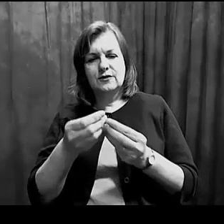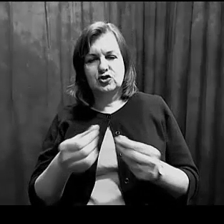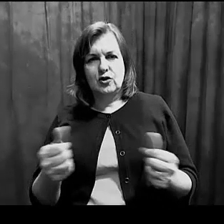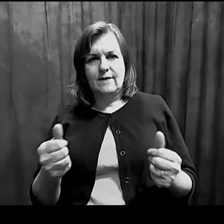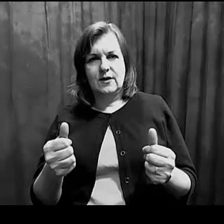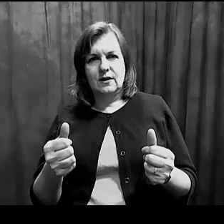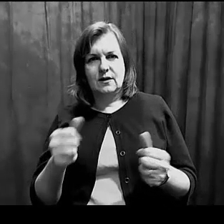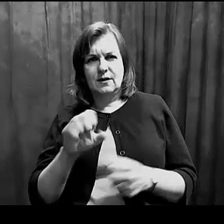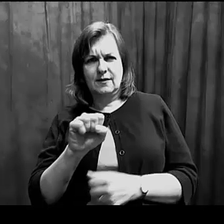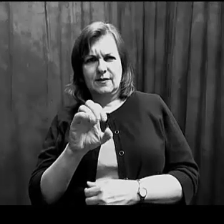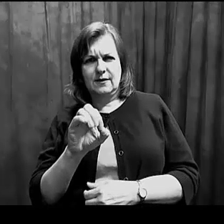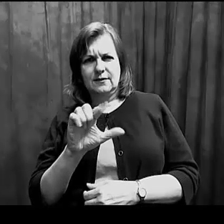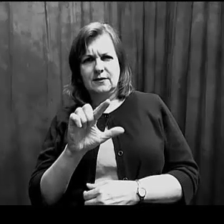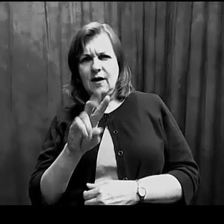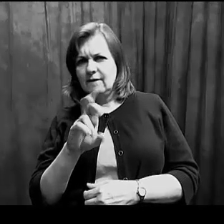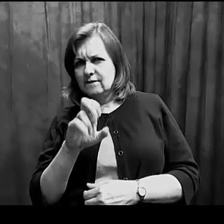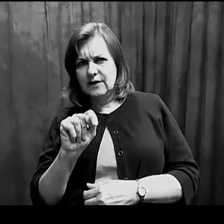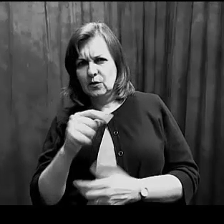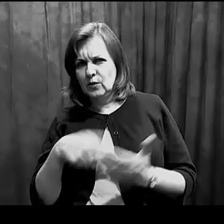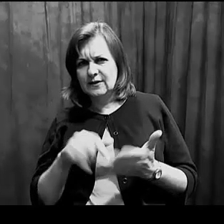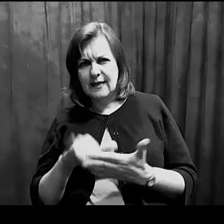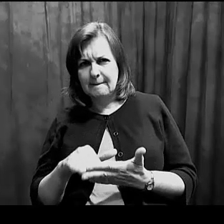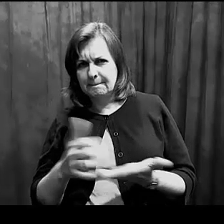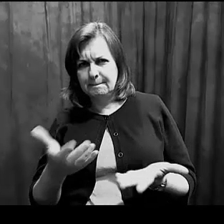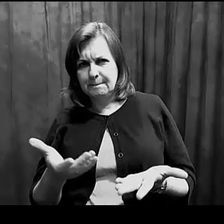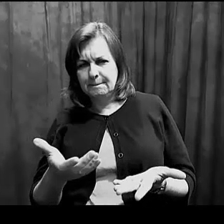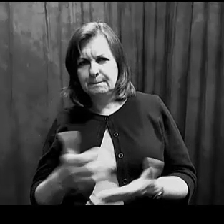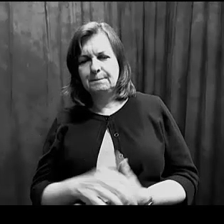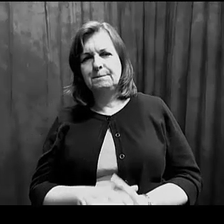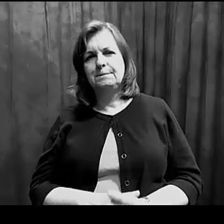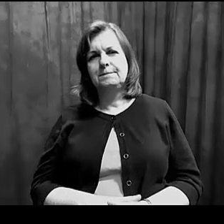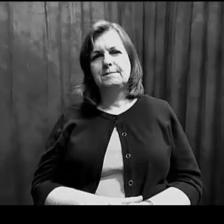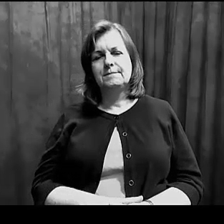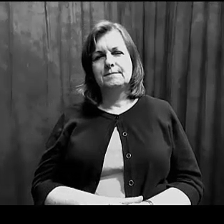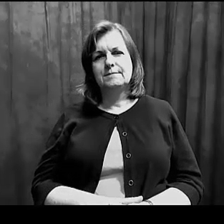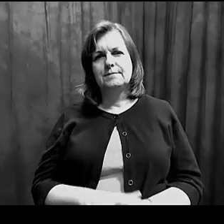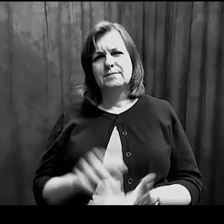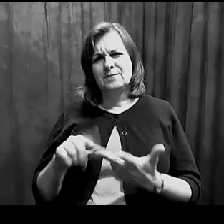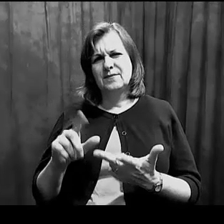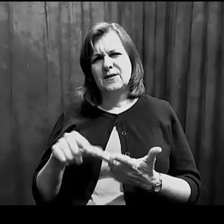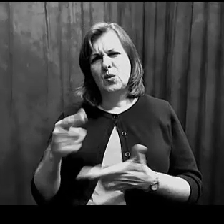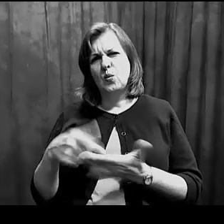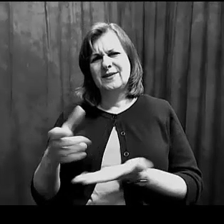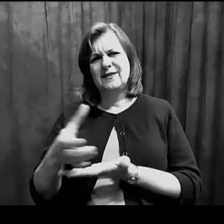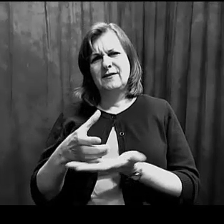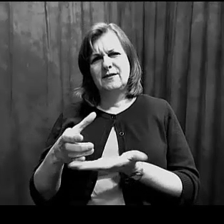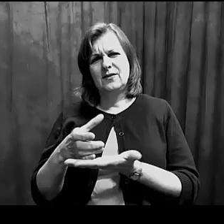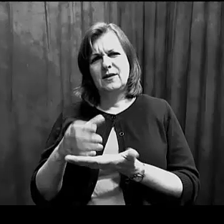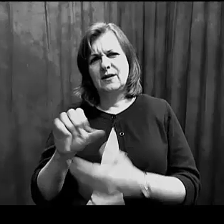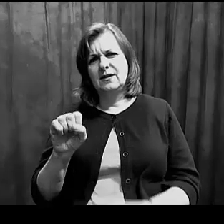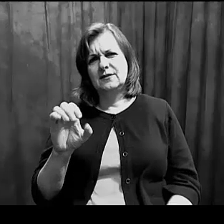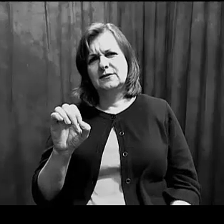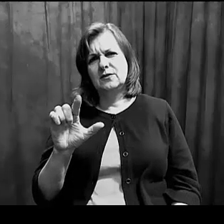what is doing the dissolving what is the solvent??